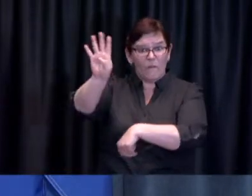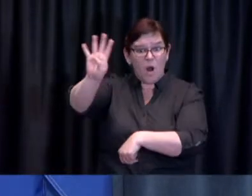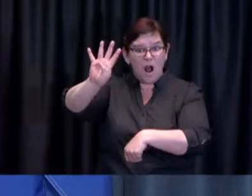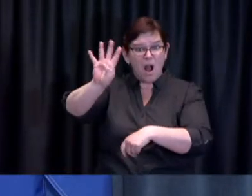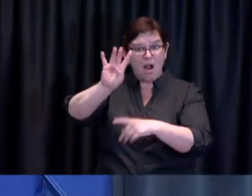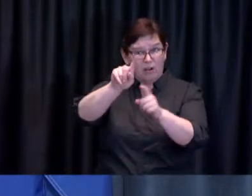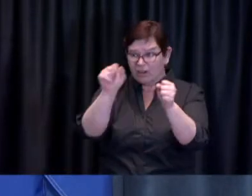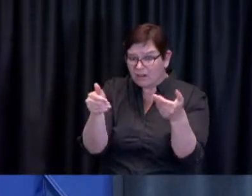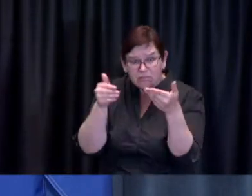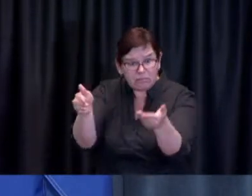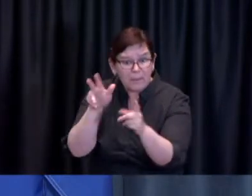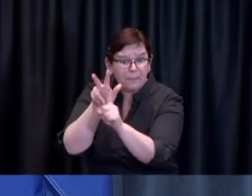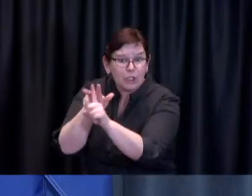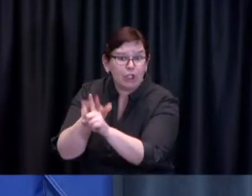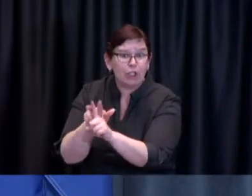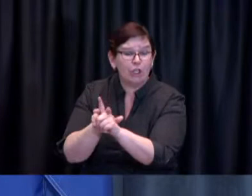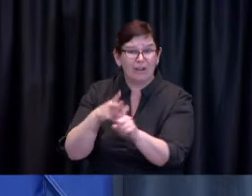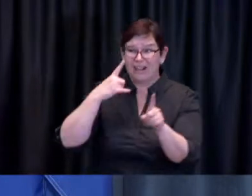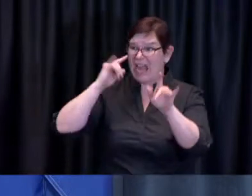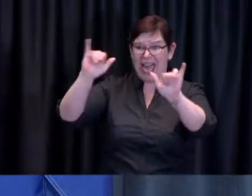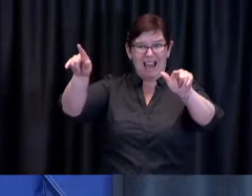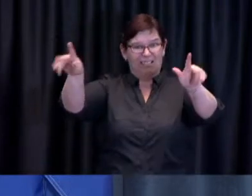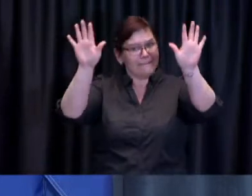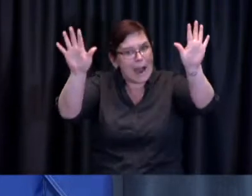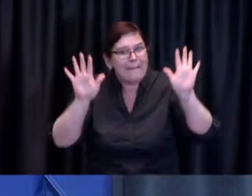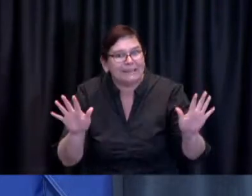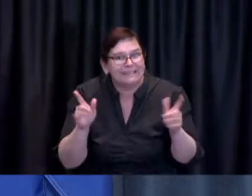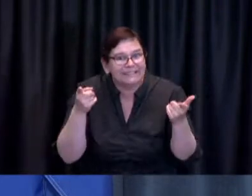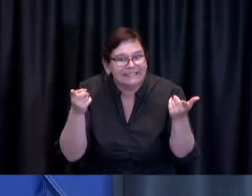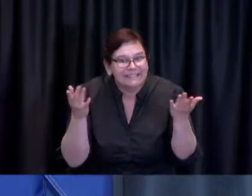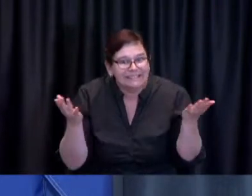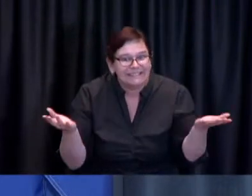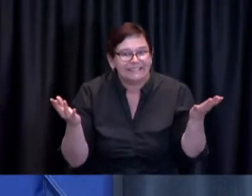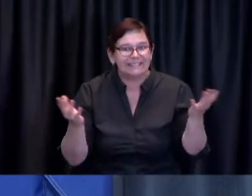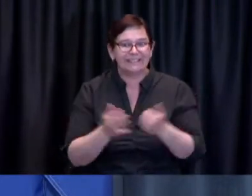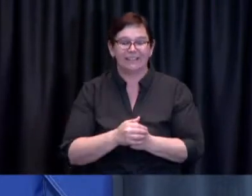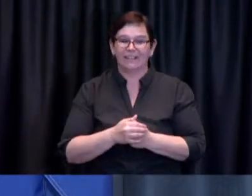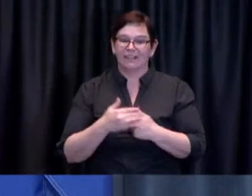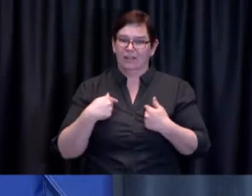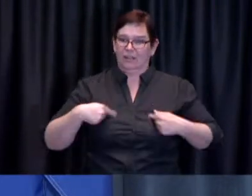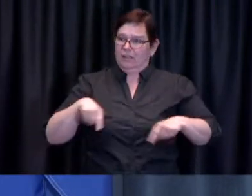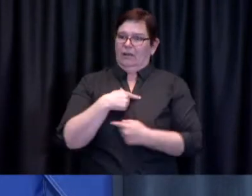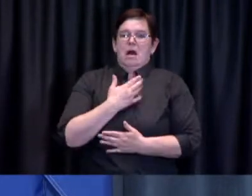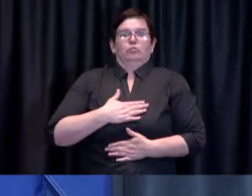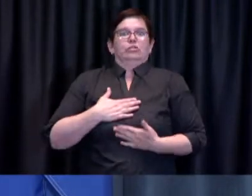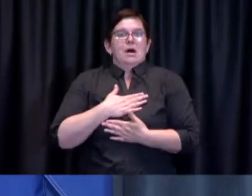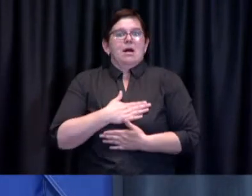news I really do appreciate we all appreciate that the province of Ontario continues to do everything